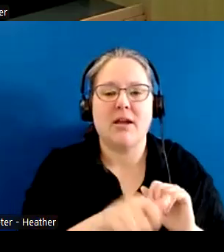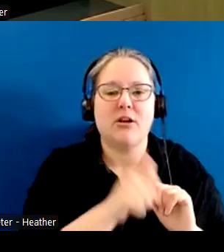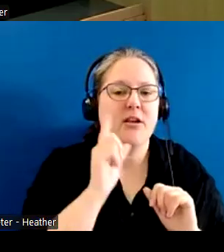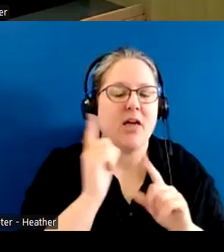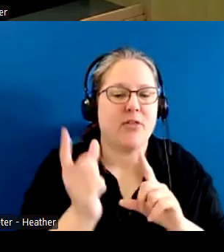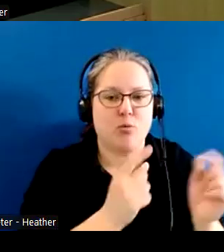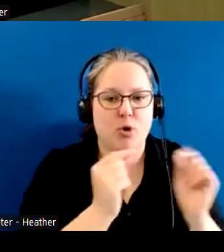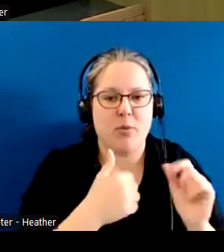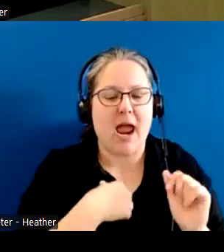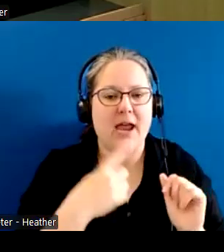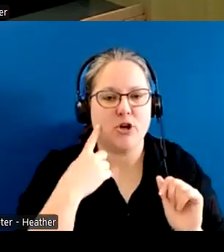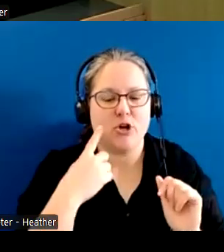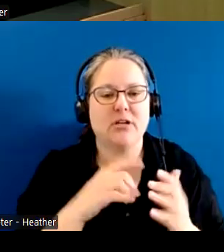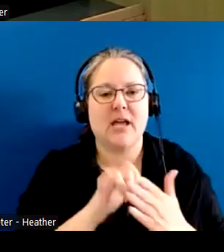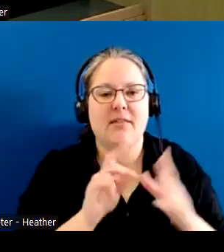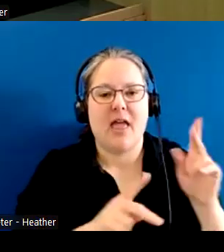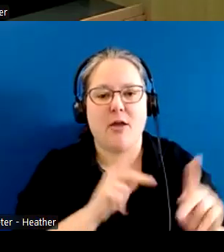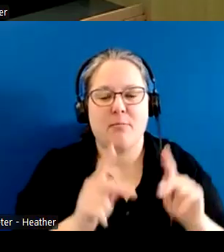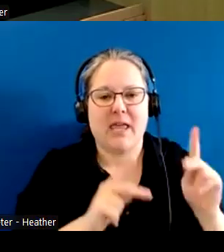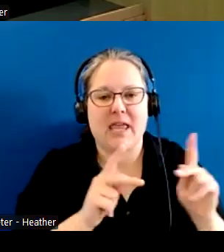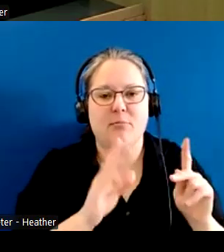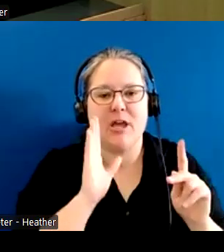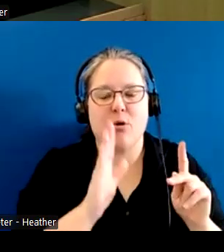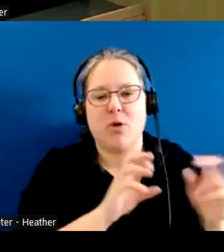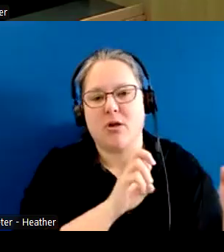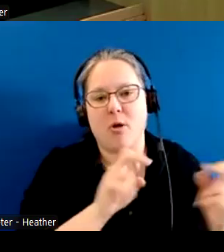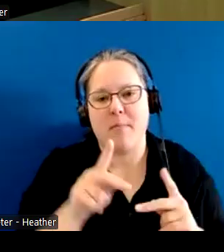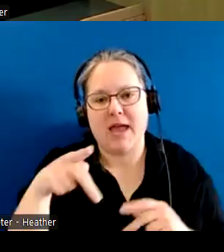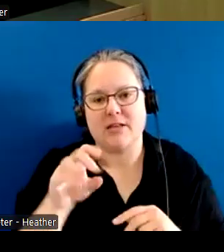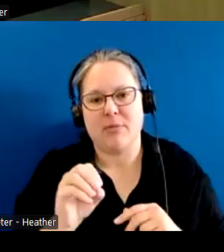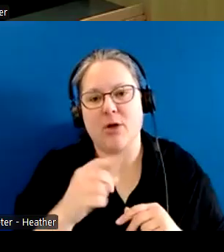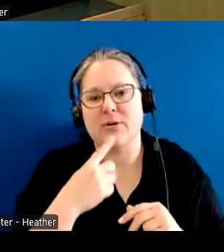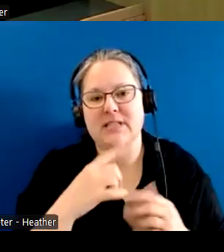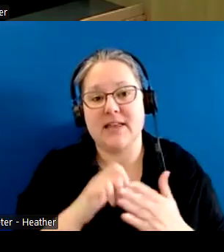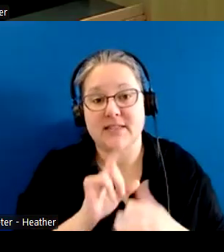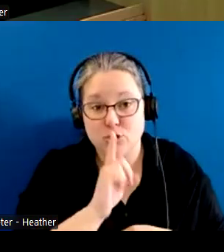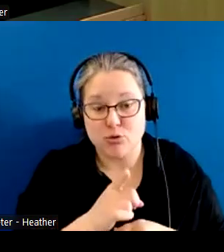rumor I heard is that um people are coming back to the POS and saying is this true? Is it true